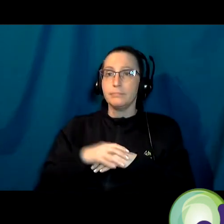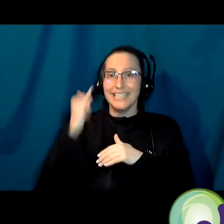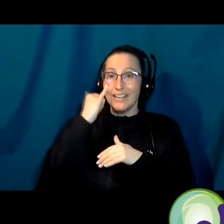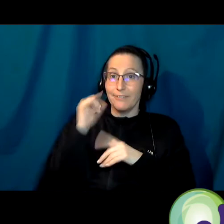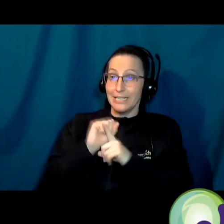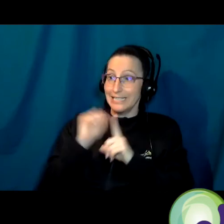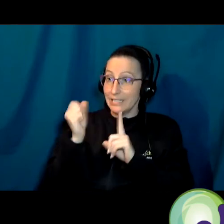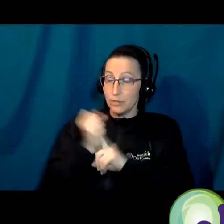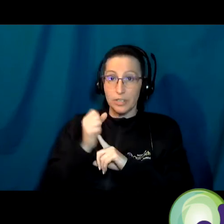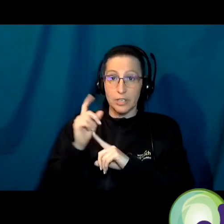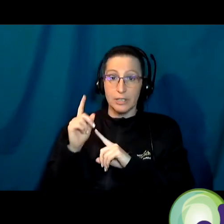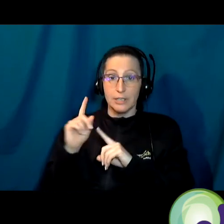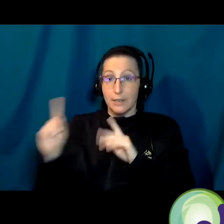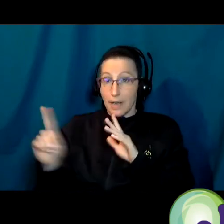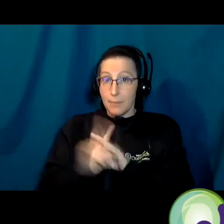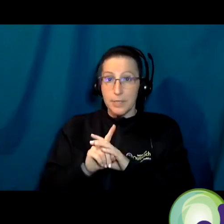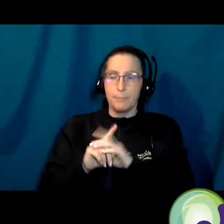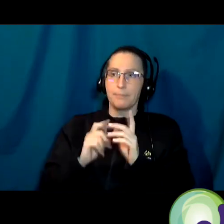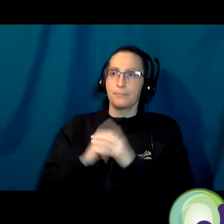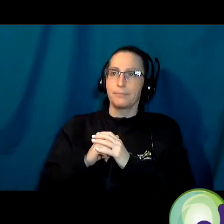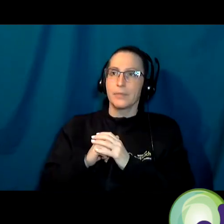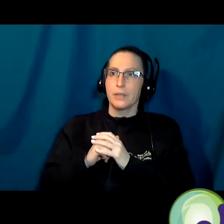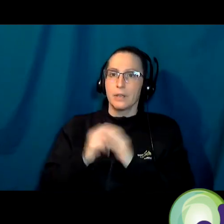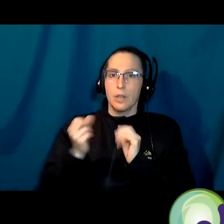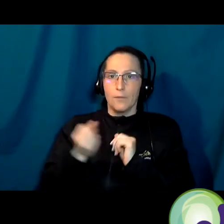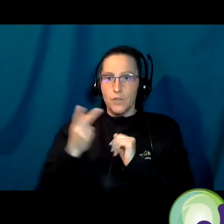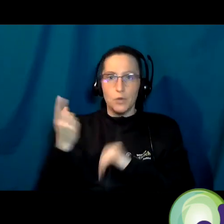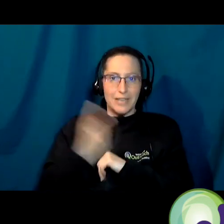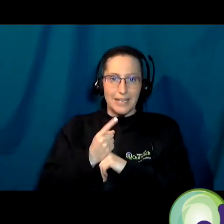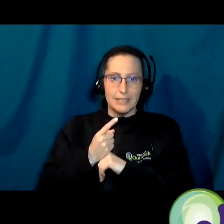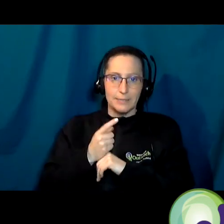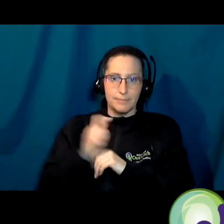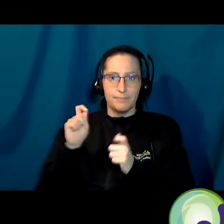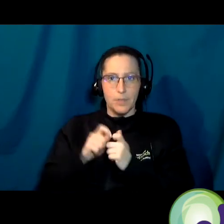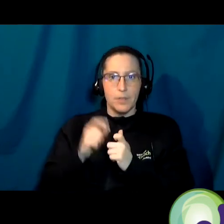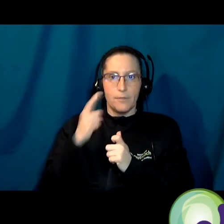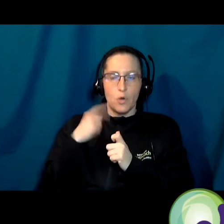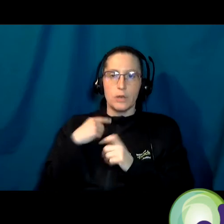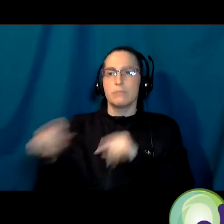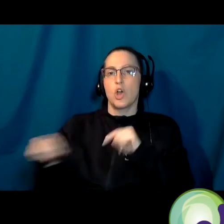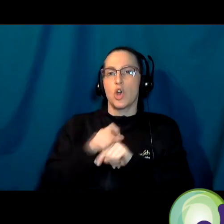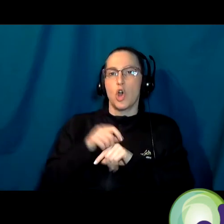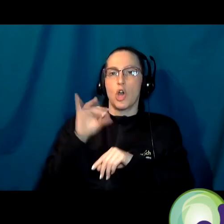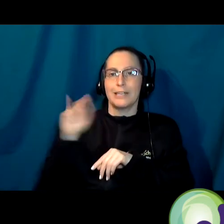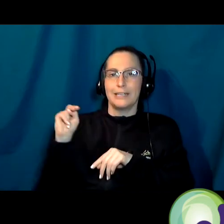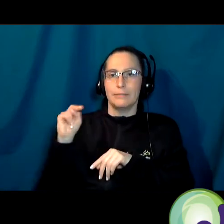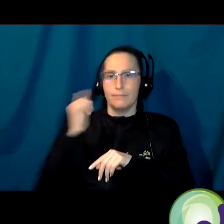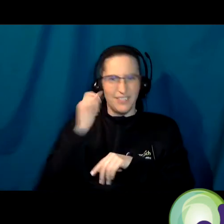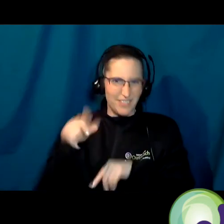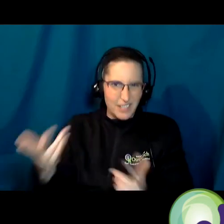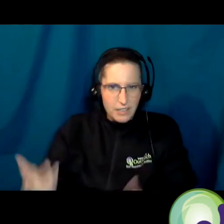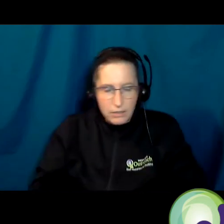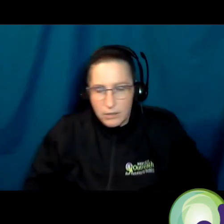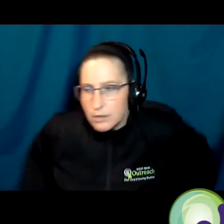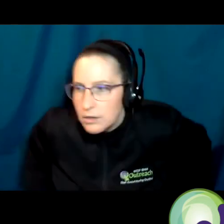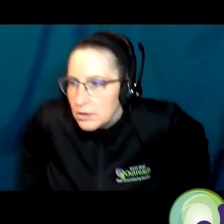a few of the days are designated to be calling, if needed. And so they would have